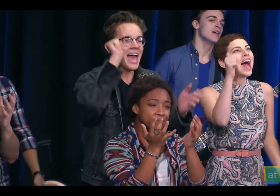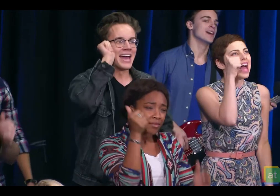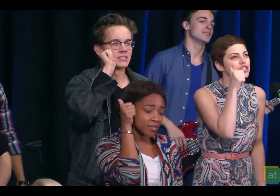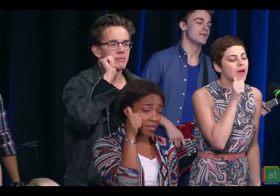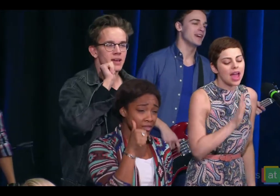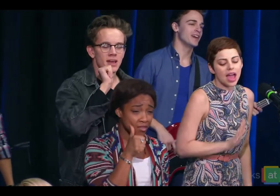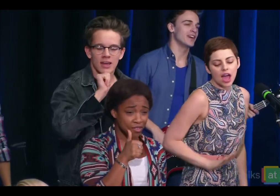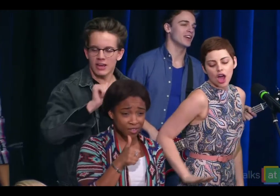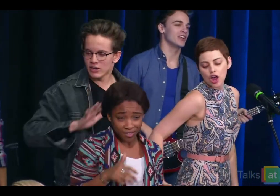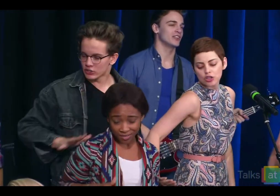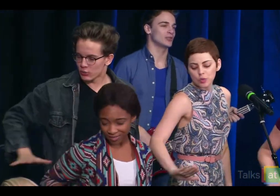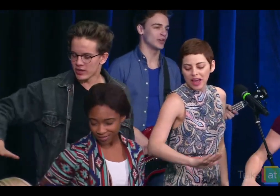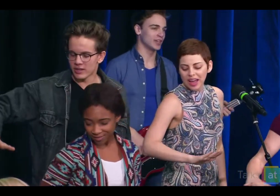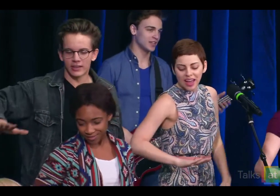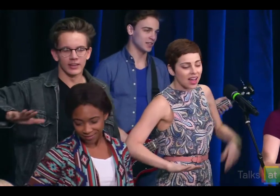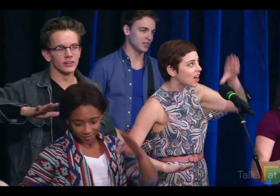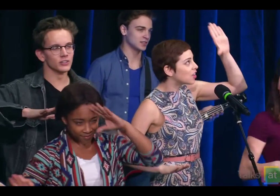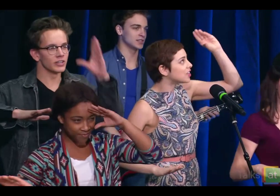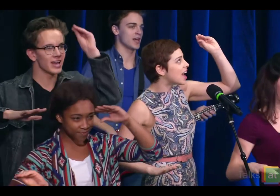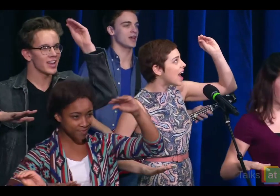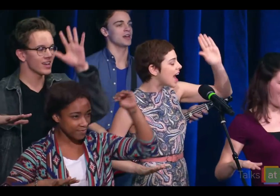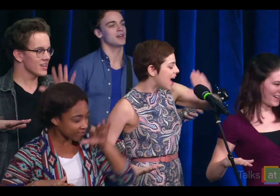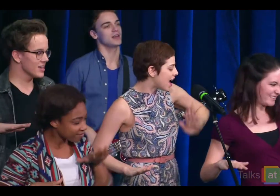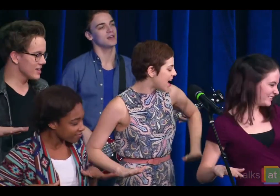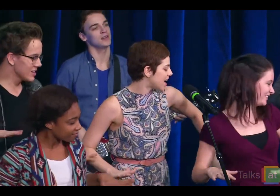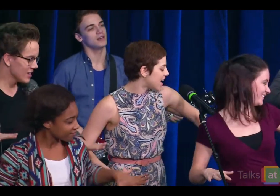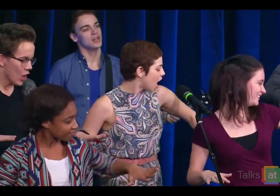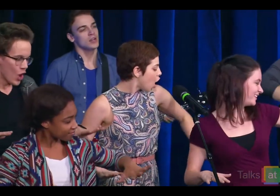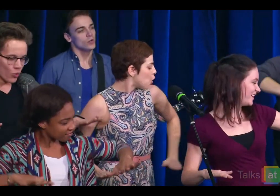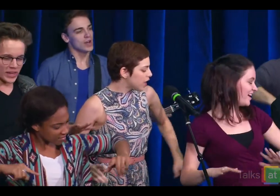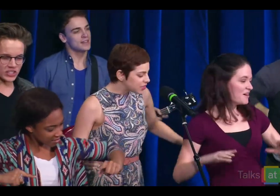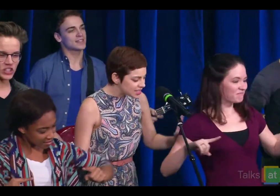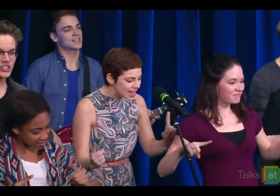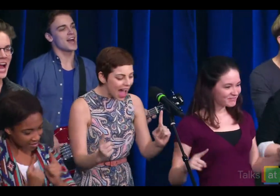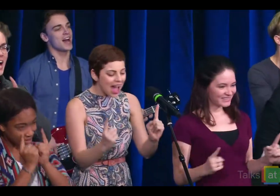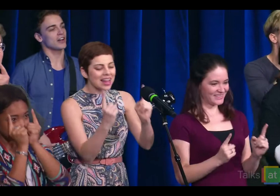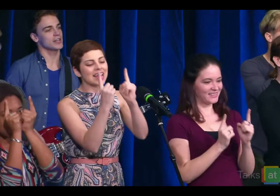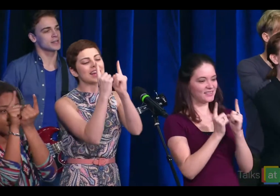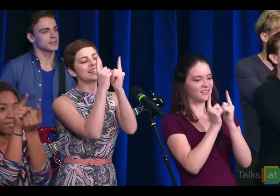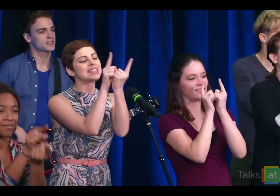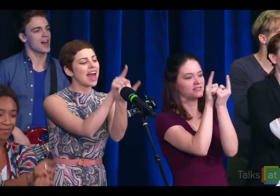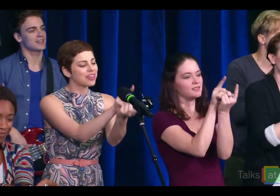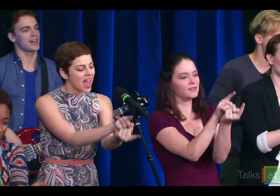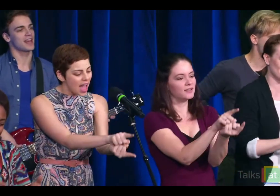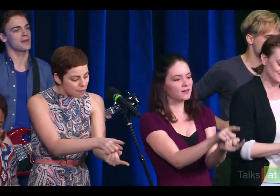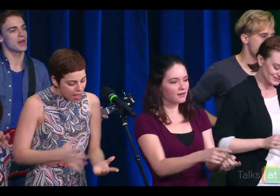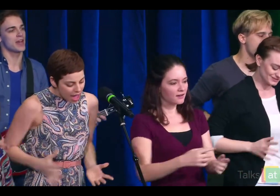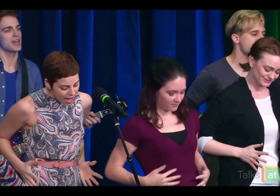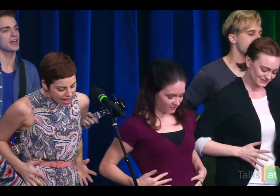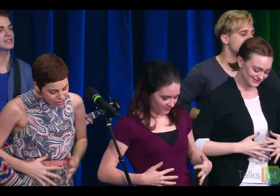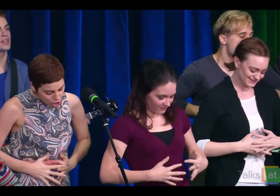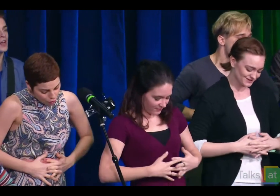And mares will neigh with stallions that they mate,